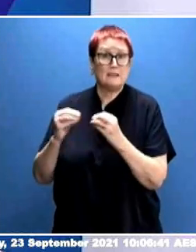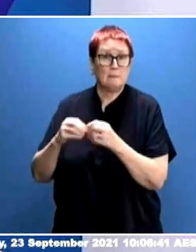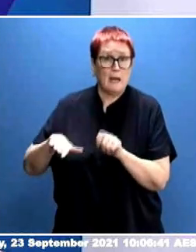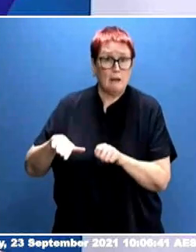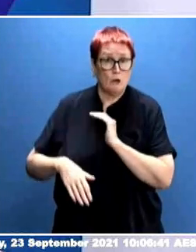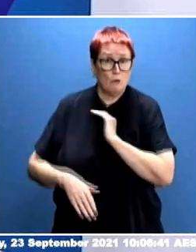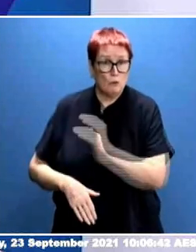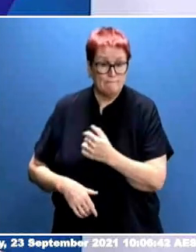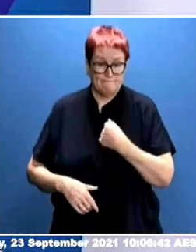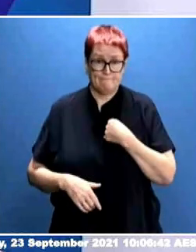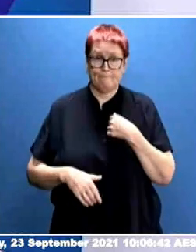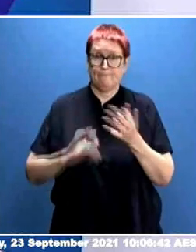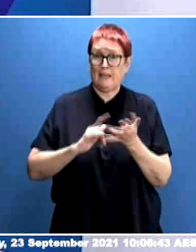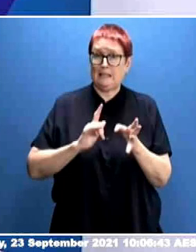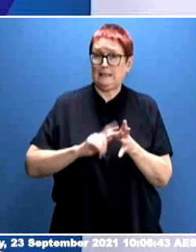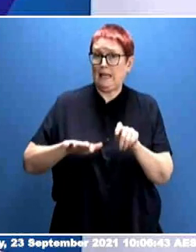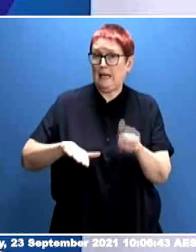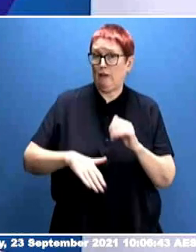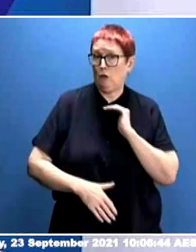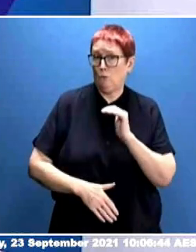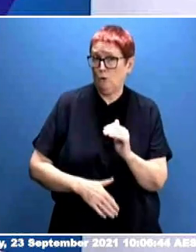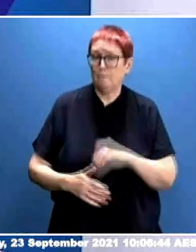I am in the Sydney hearing room of the Royal Commission.